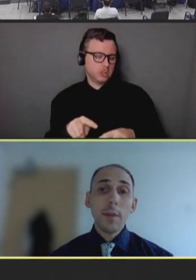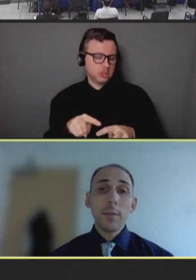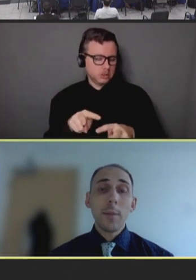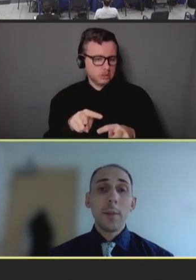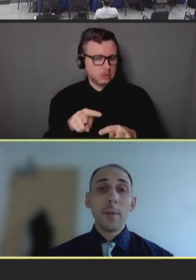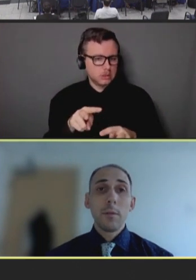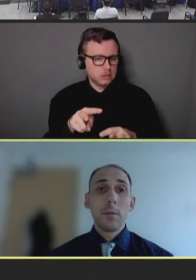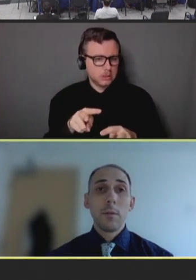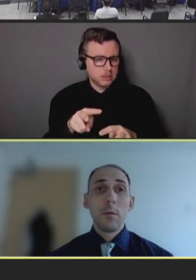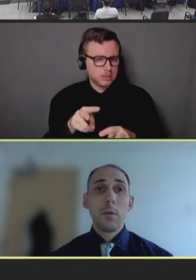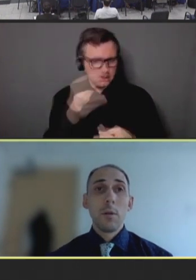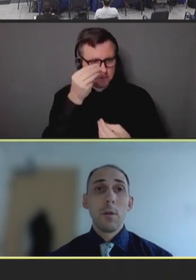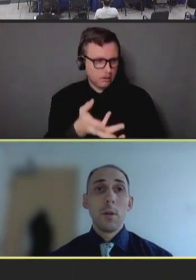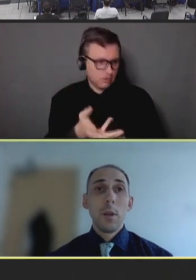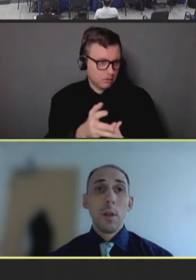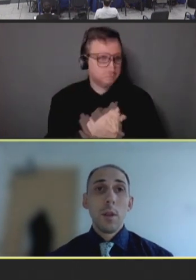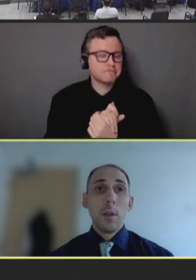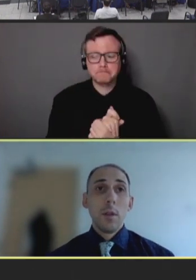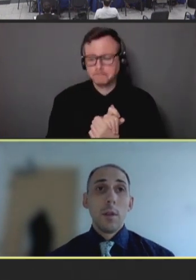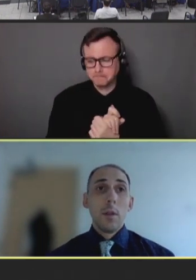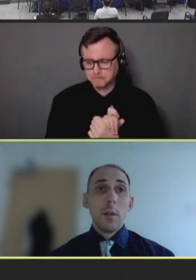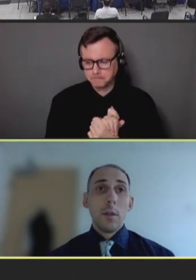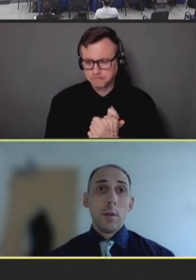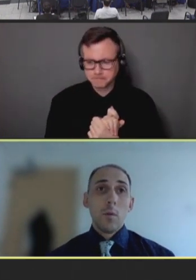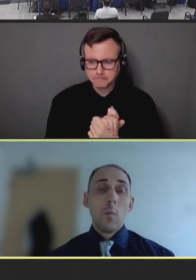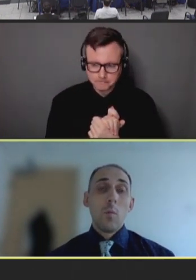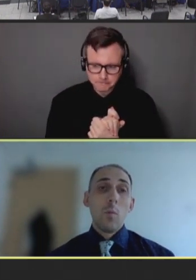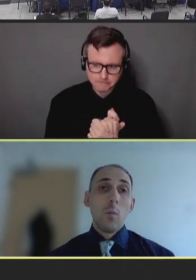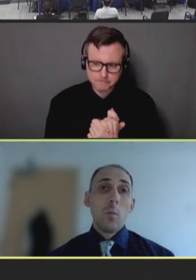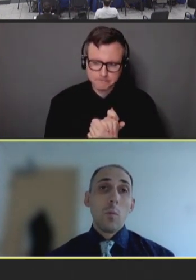Next slide, please.